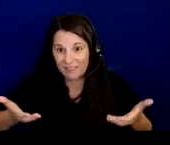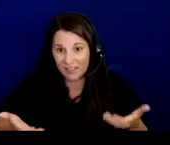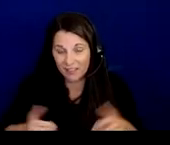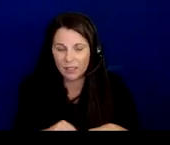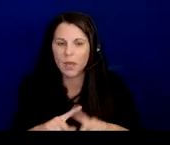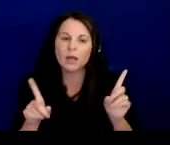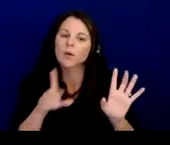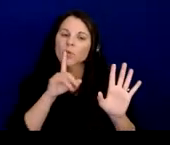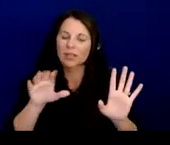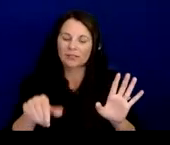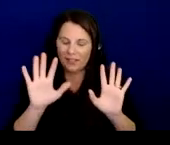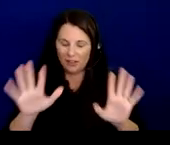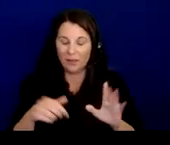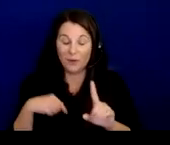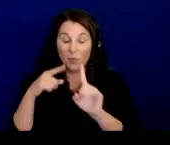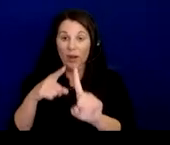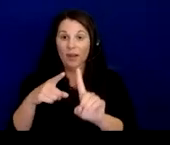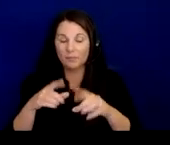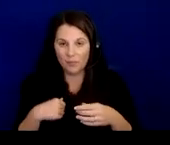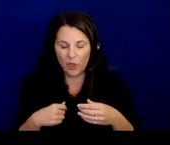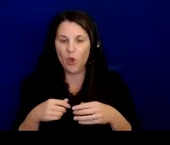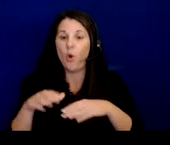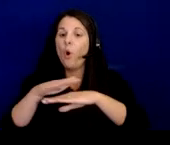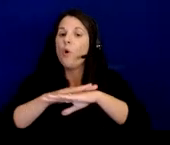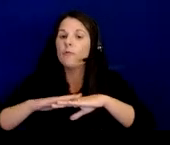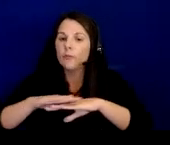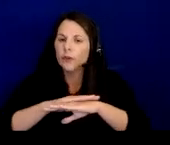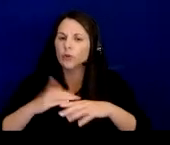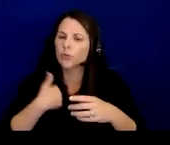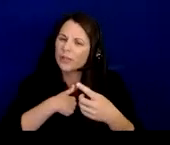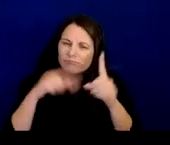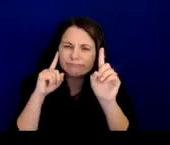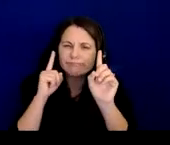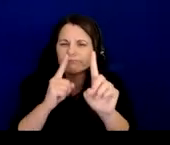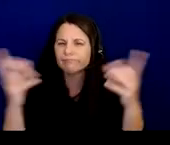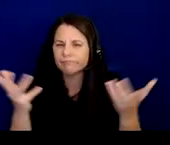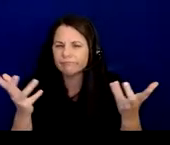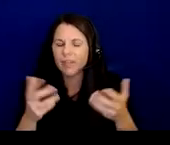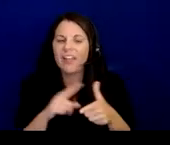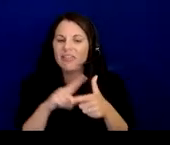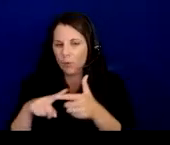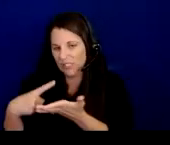Overview of what we're trying to do, and then we'll get to some challenges. We're pairing students